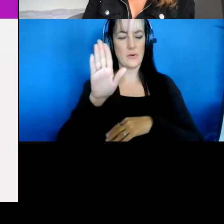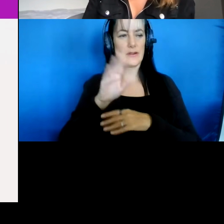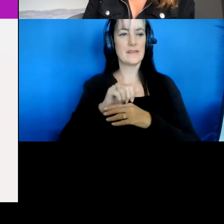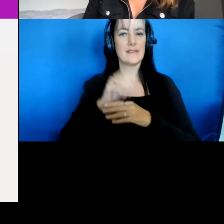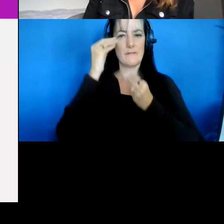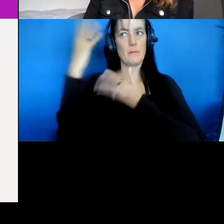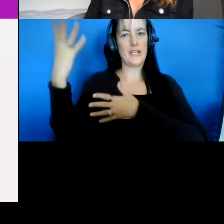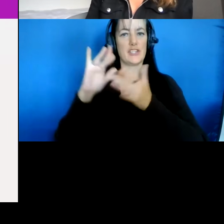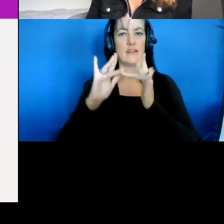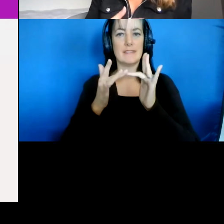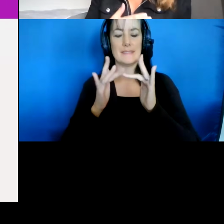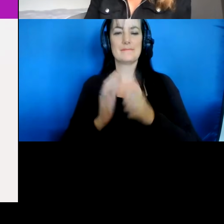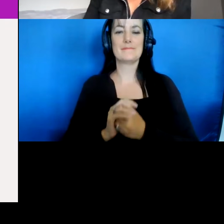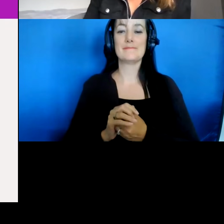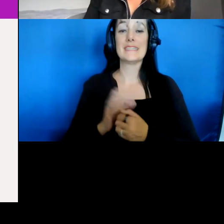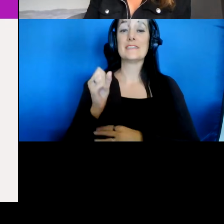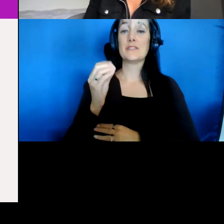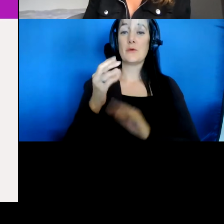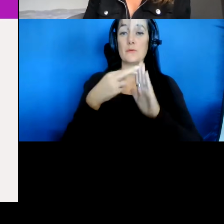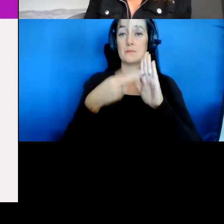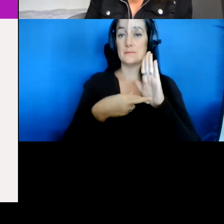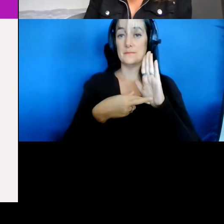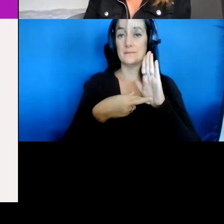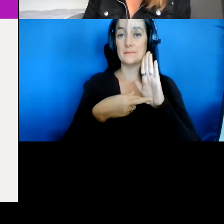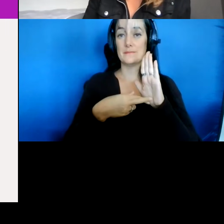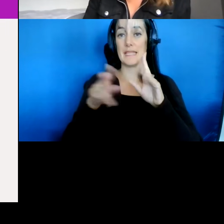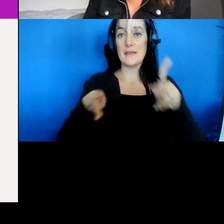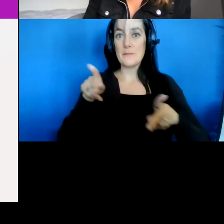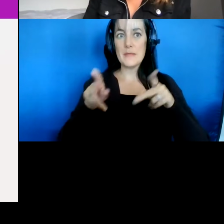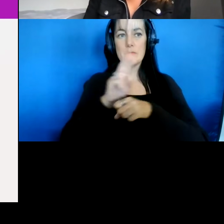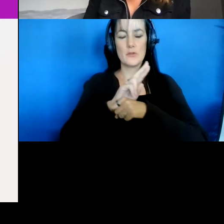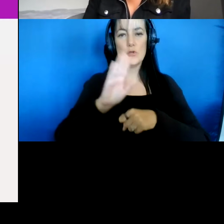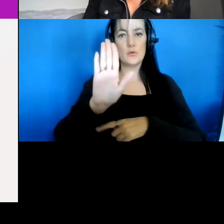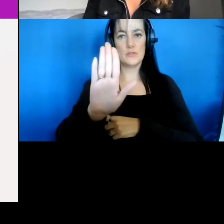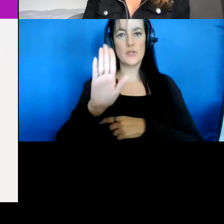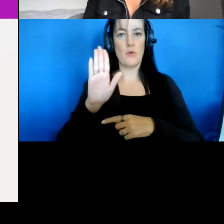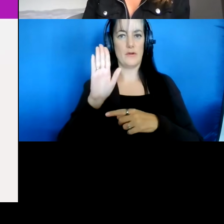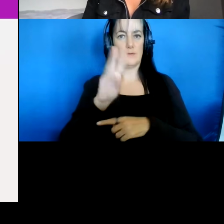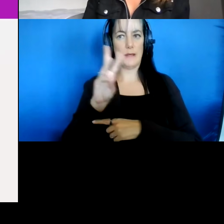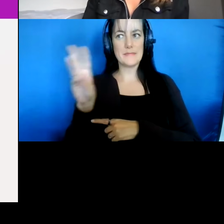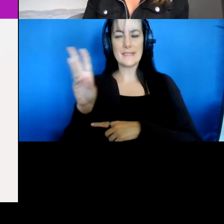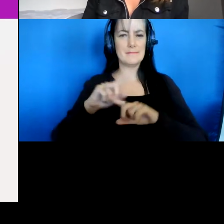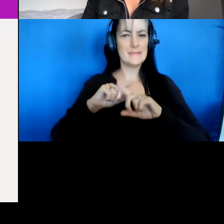situation is people user interface in different situations. Make sure your interface delivers